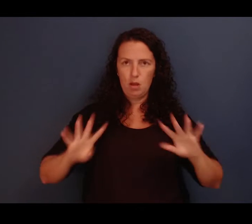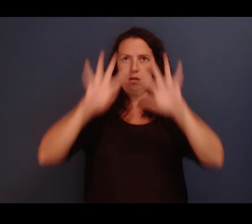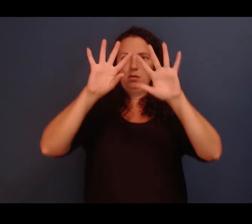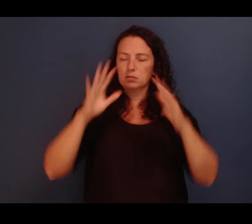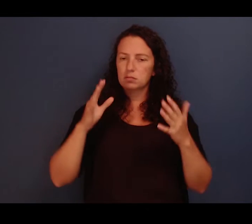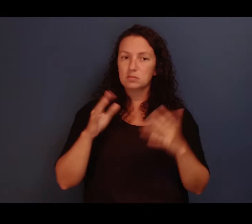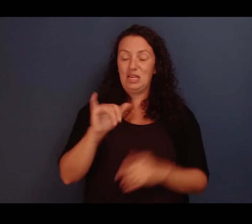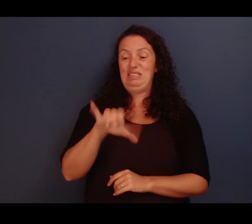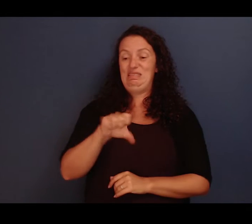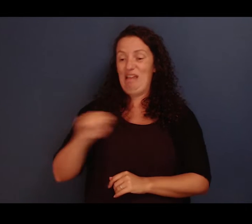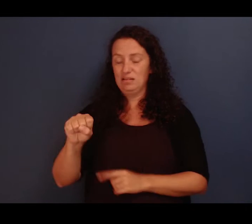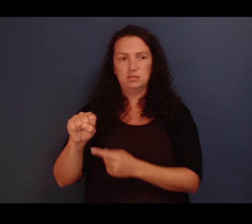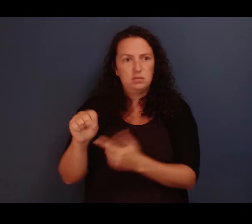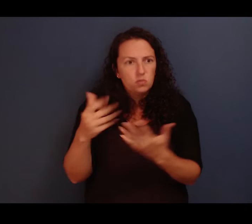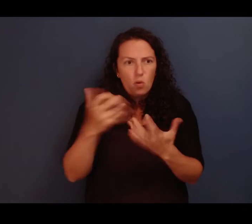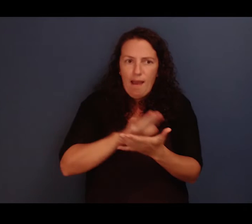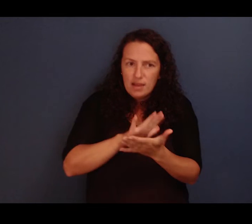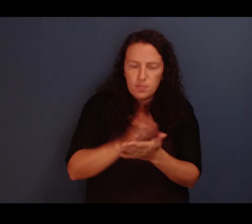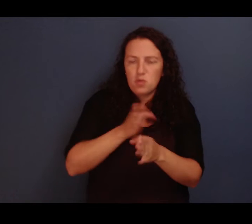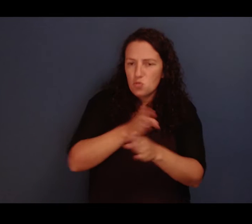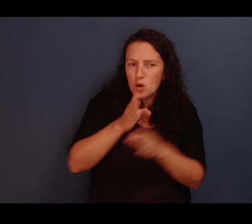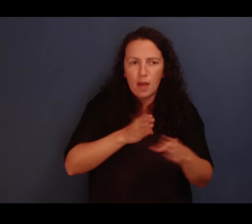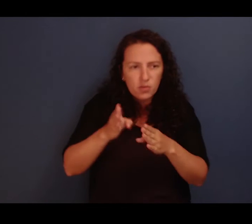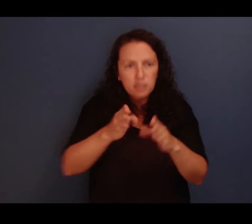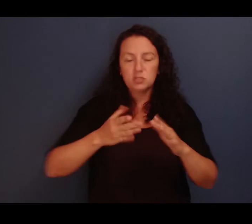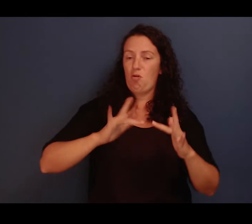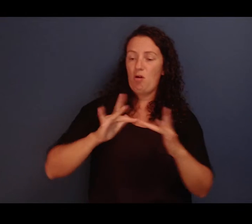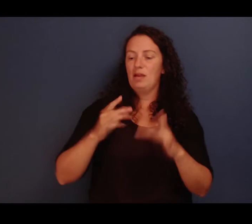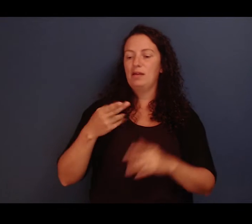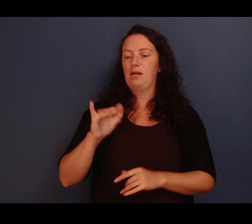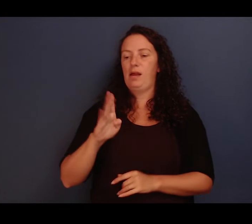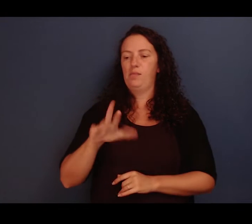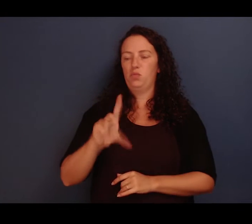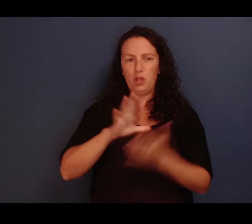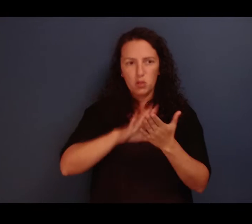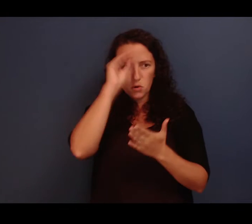YESS is Academic and Career Pathways, online and hybrid learning, equitable and culturally